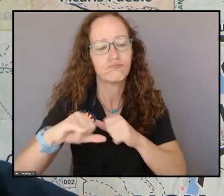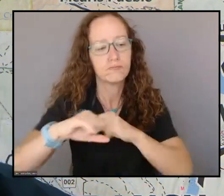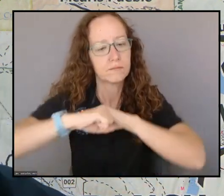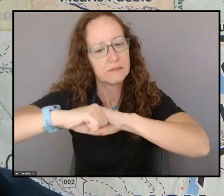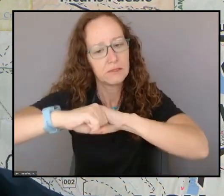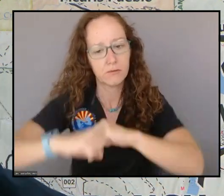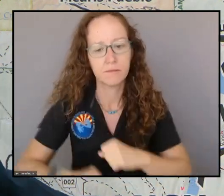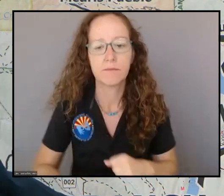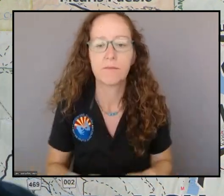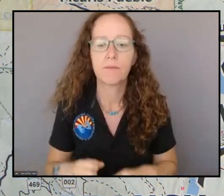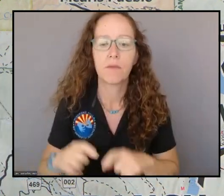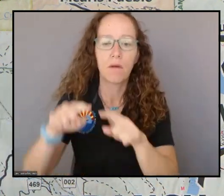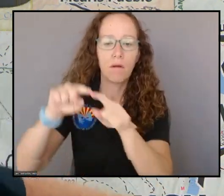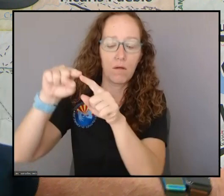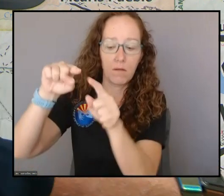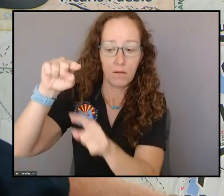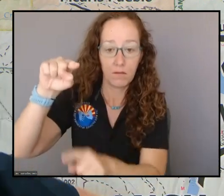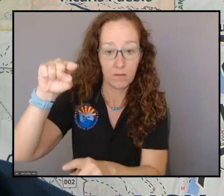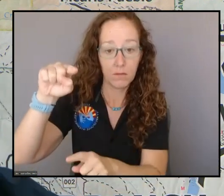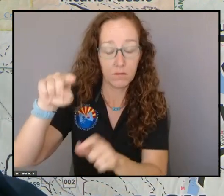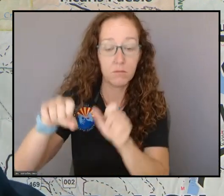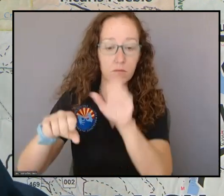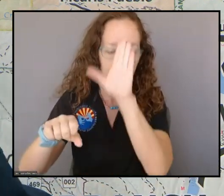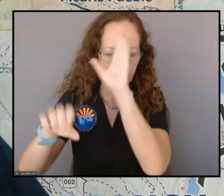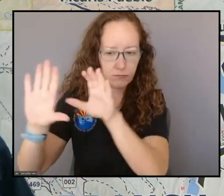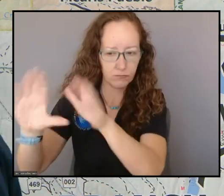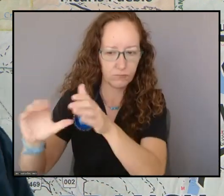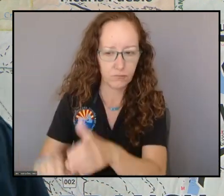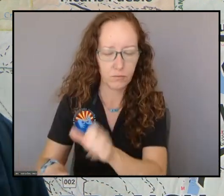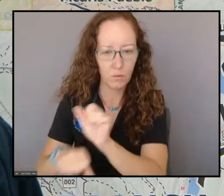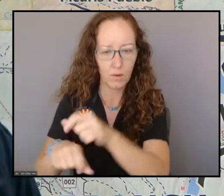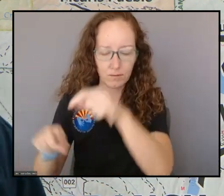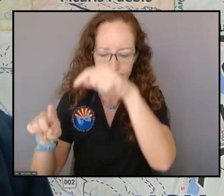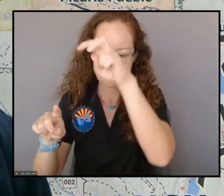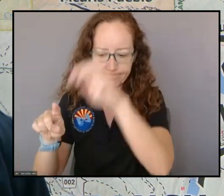down towards Serpent Lake. Yesterday they utilized